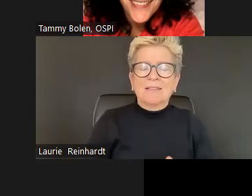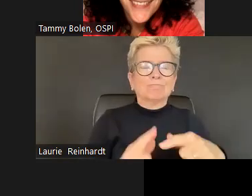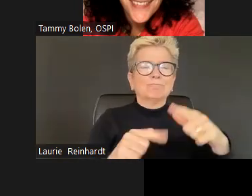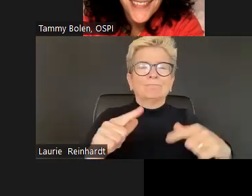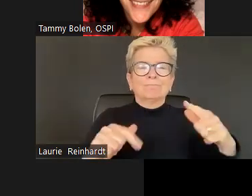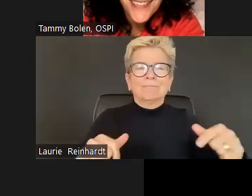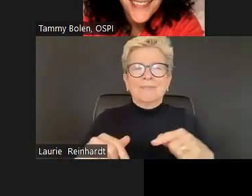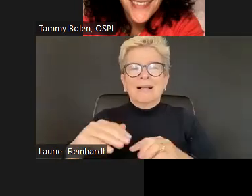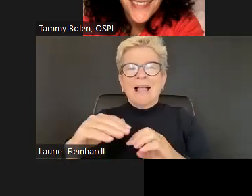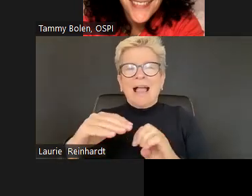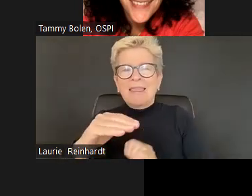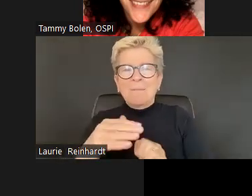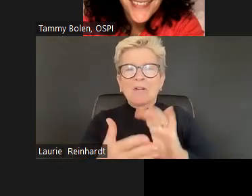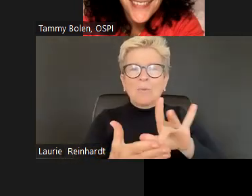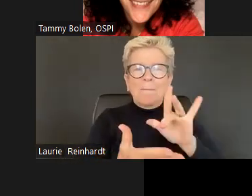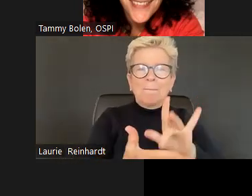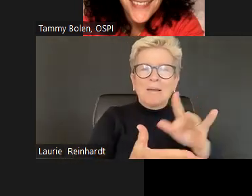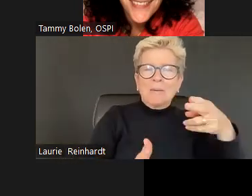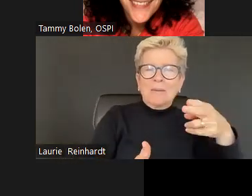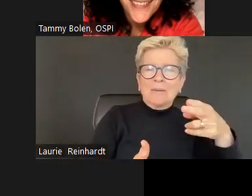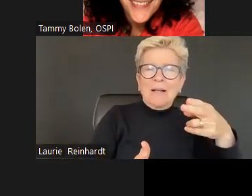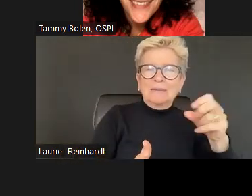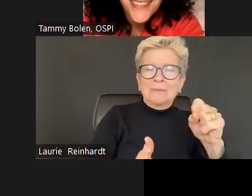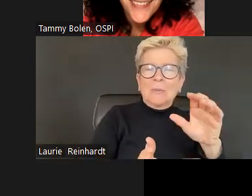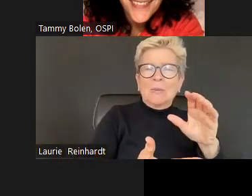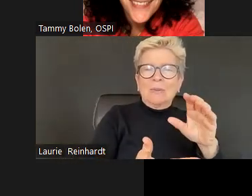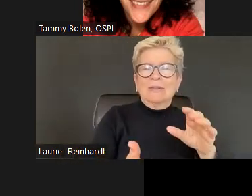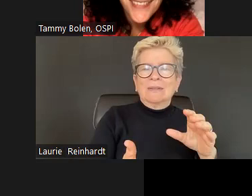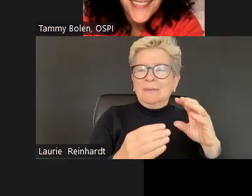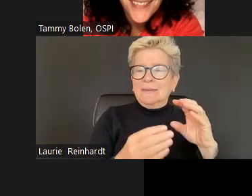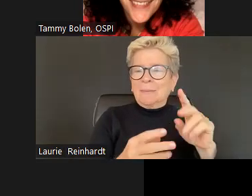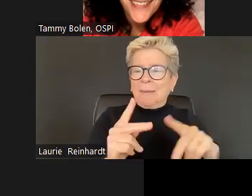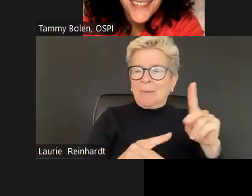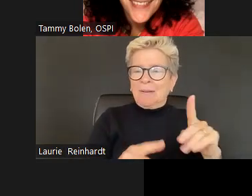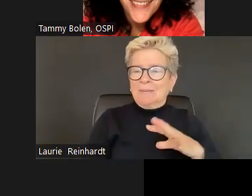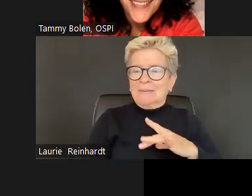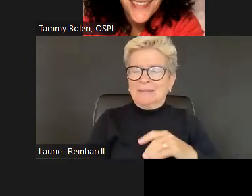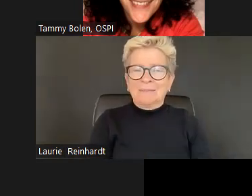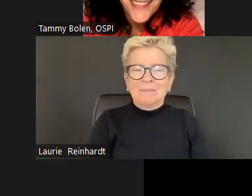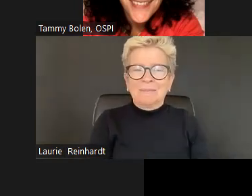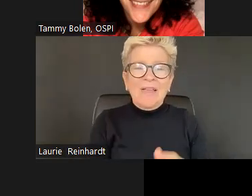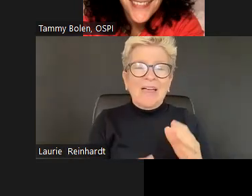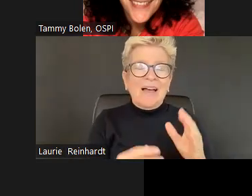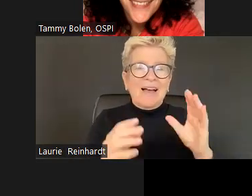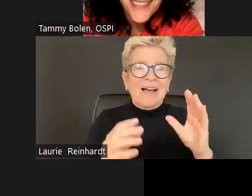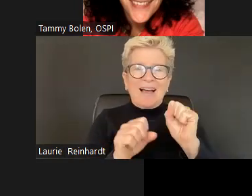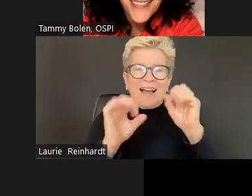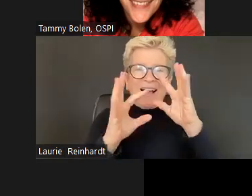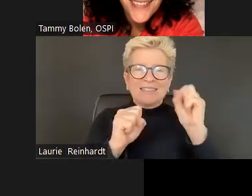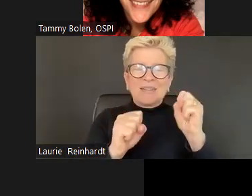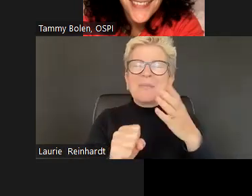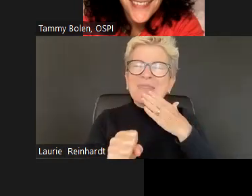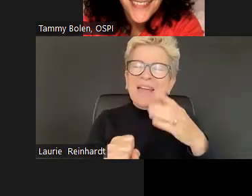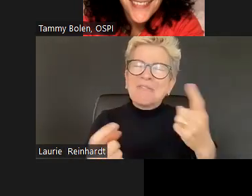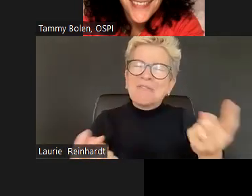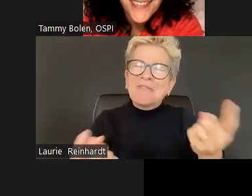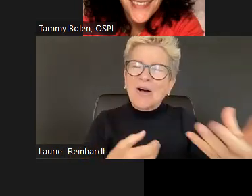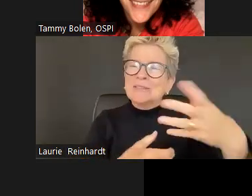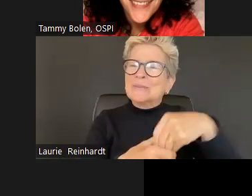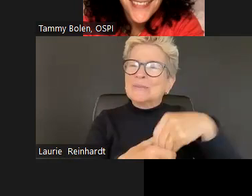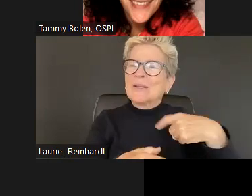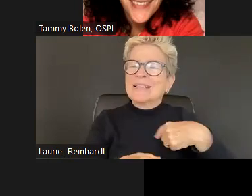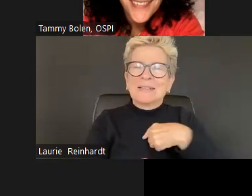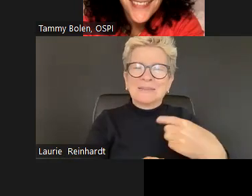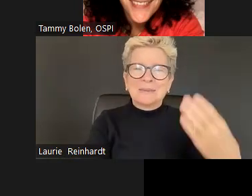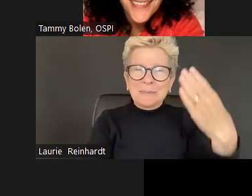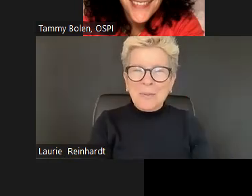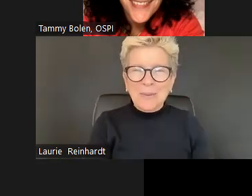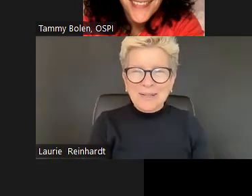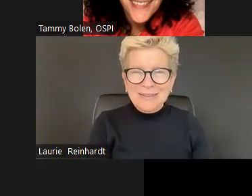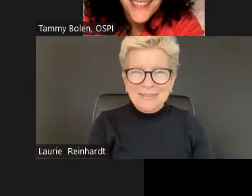Some district office and OSPI team members. Continuous improvement partners. We have a range.